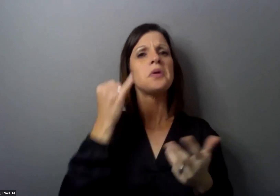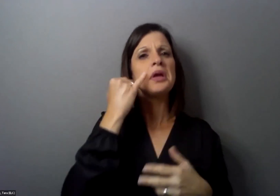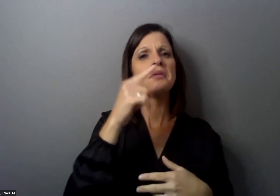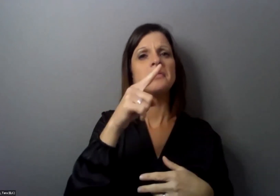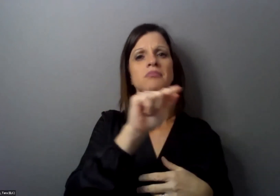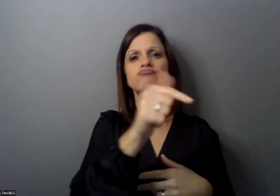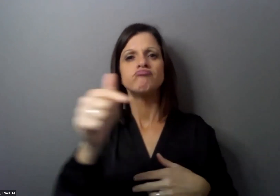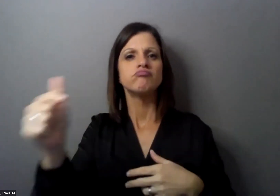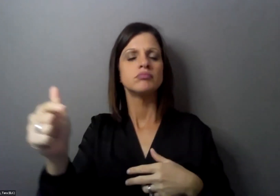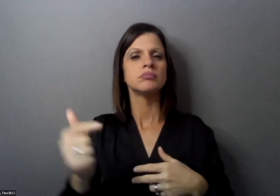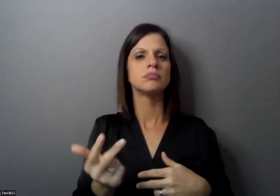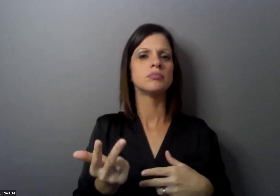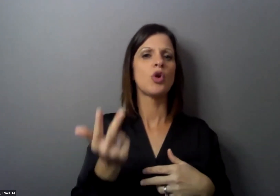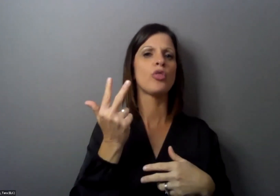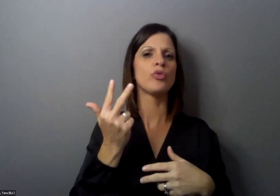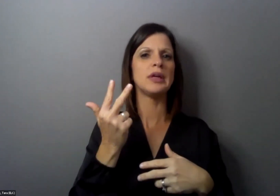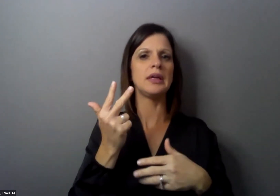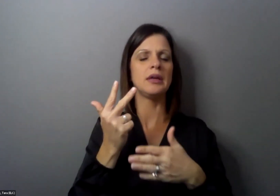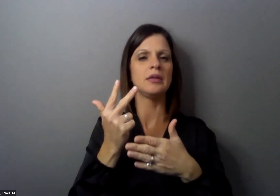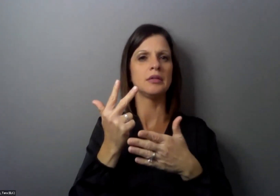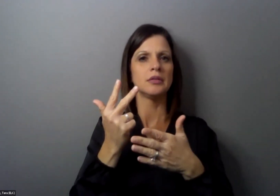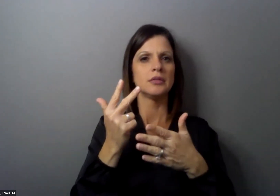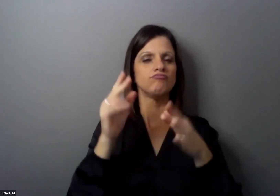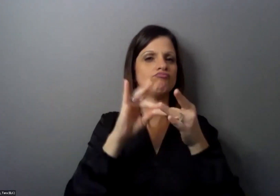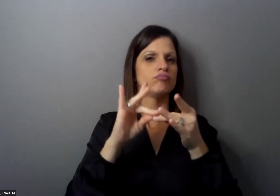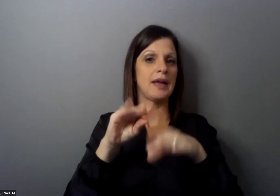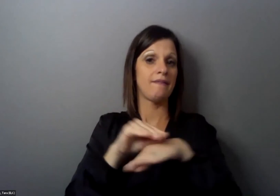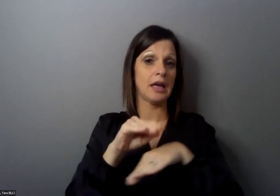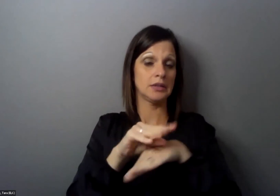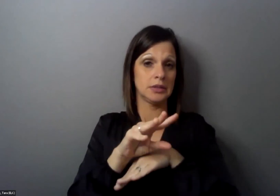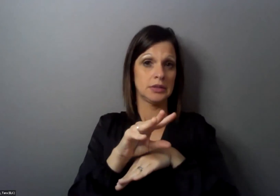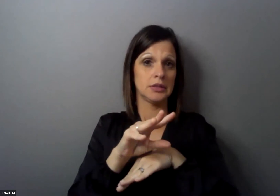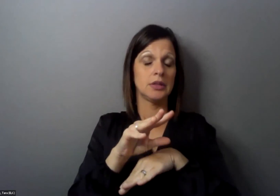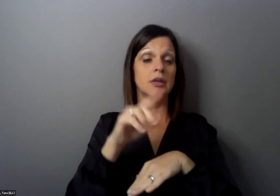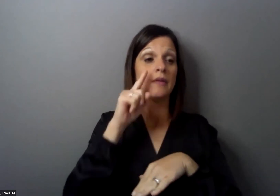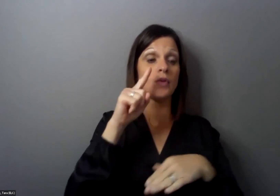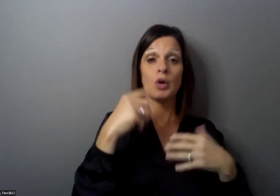One piece of advice that you would have healthcare professionals leave with today.